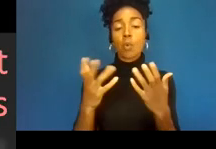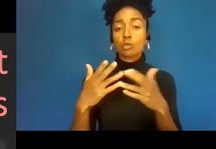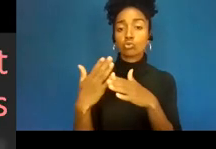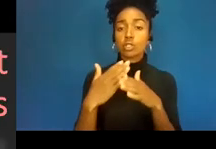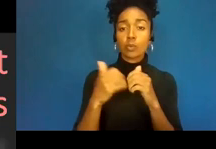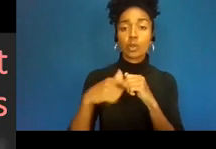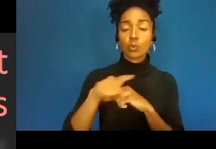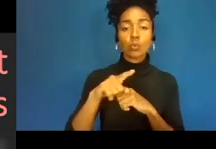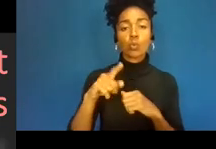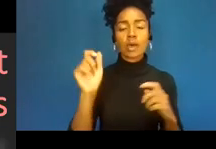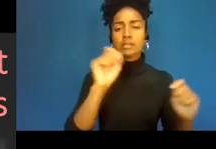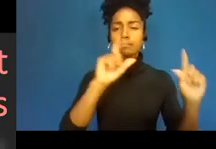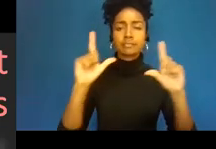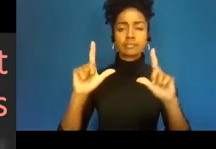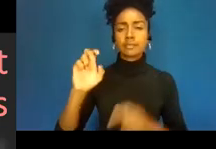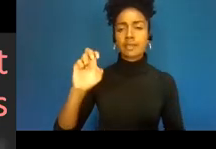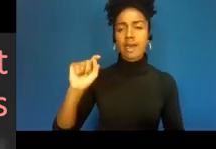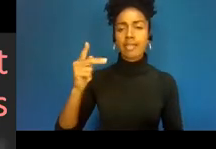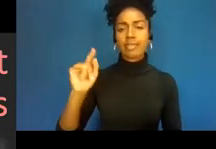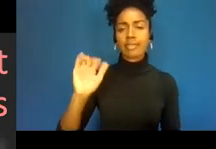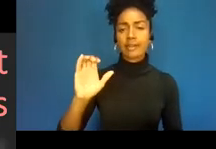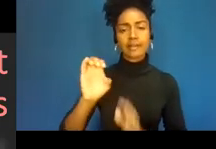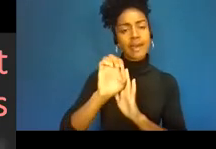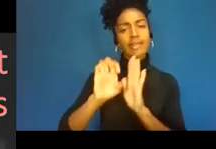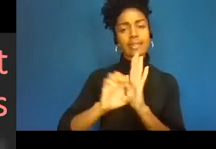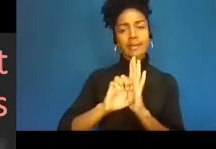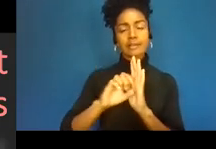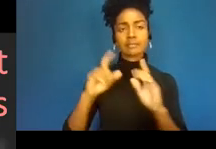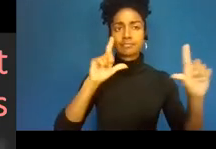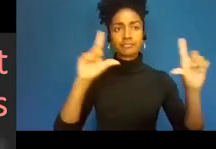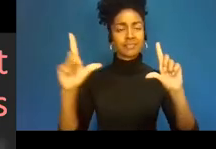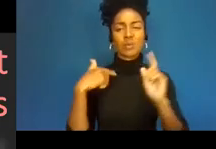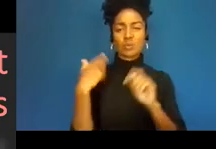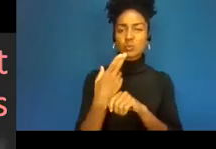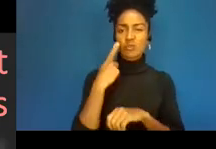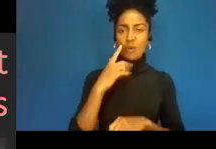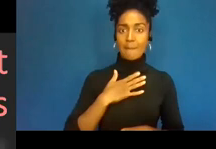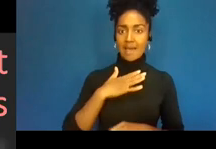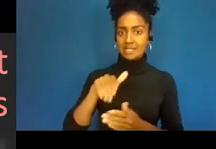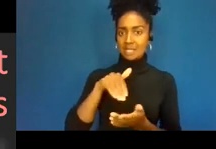that I'm using in my own center around the promotion of racial justice